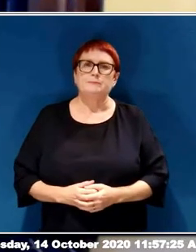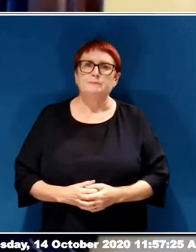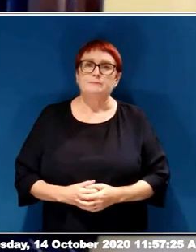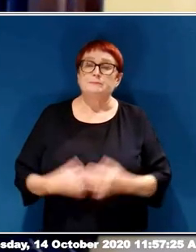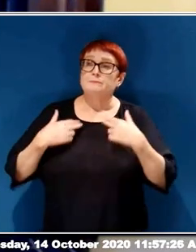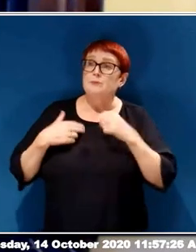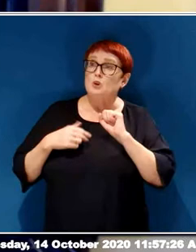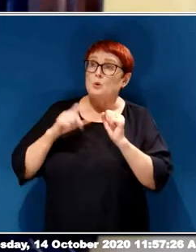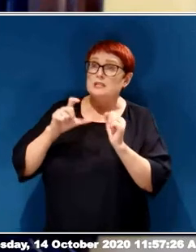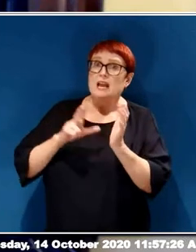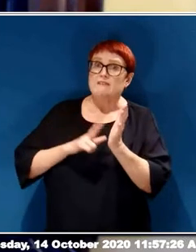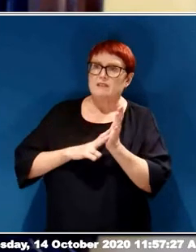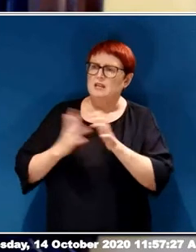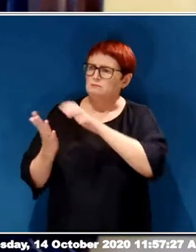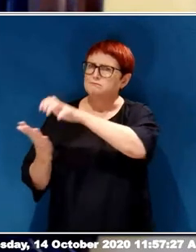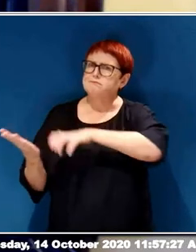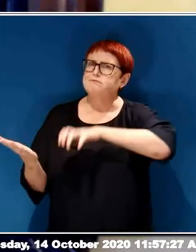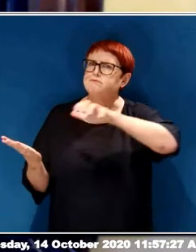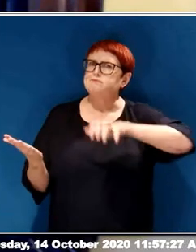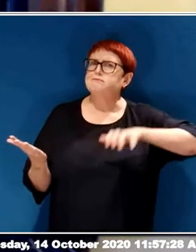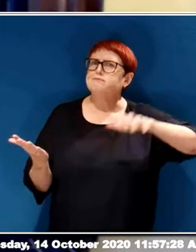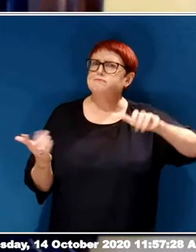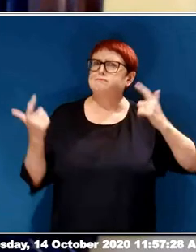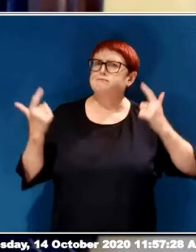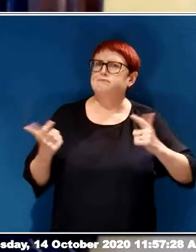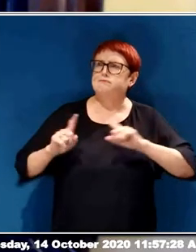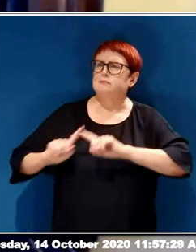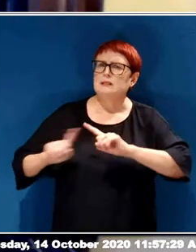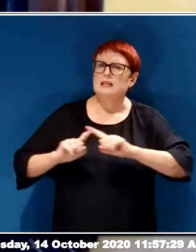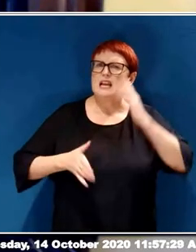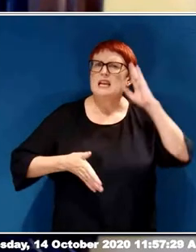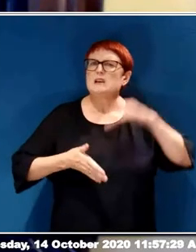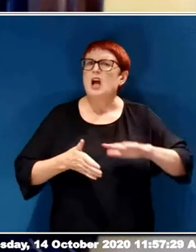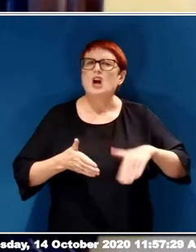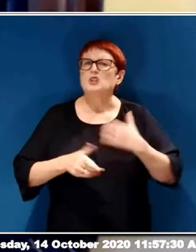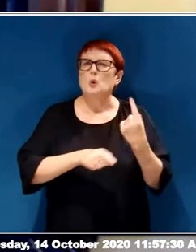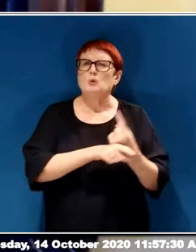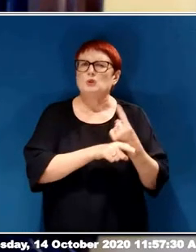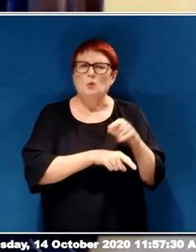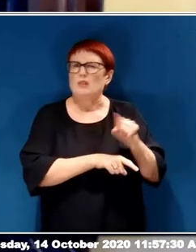We want to get to the essence of your evidence today.